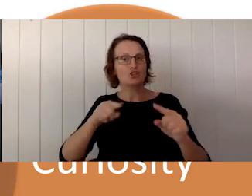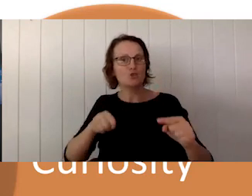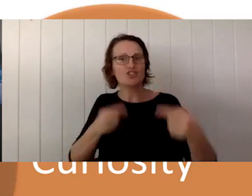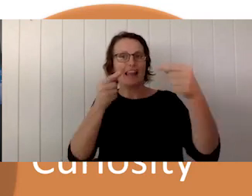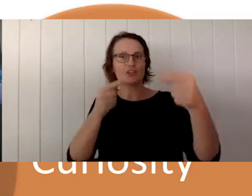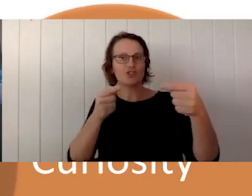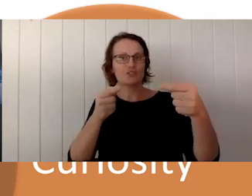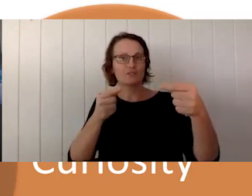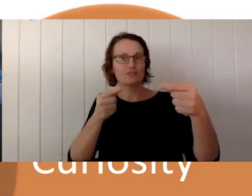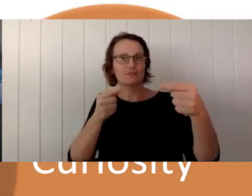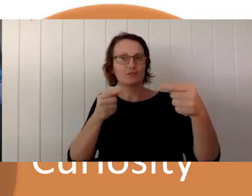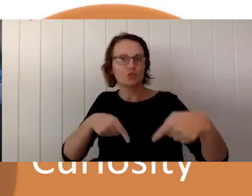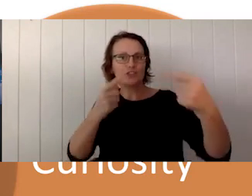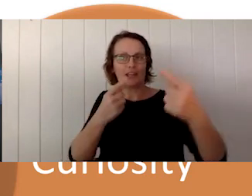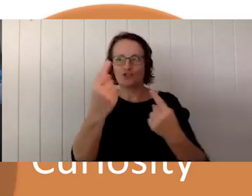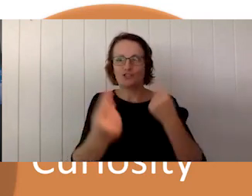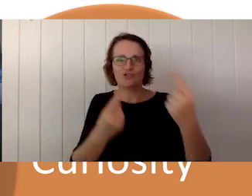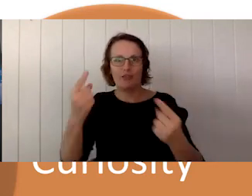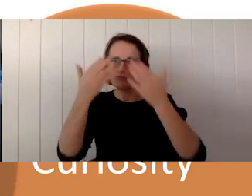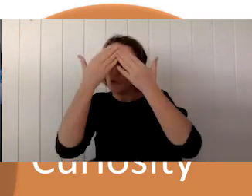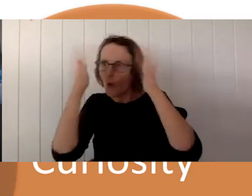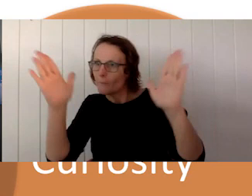challenging each other. We need to be open, as leaders, to being